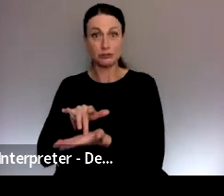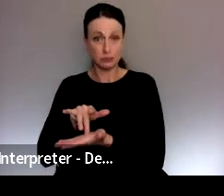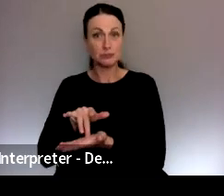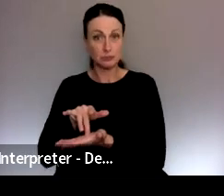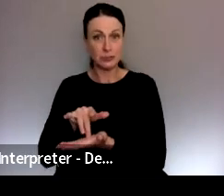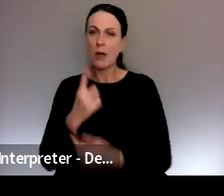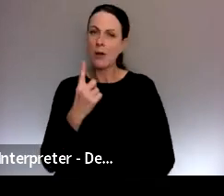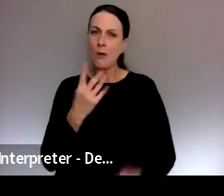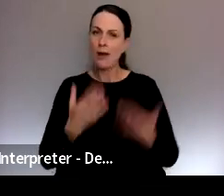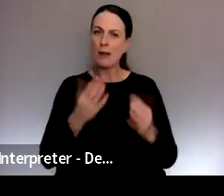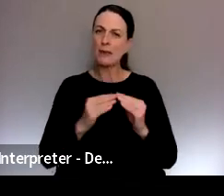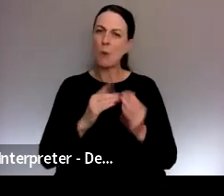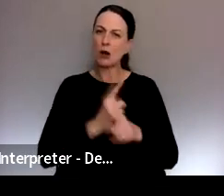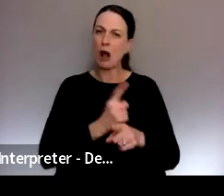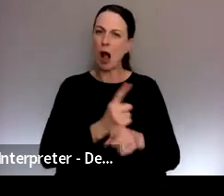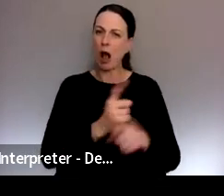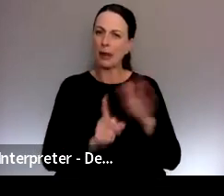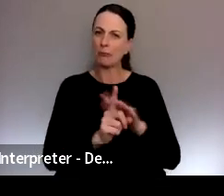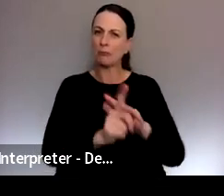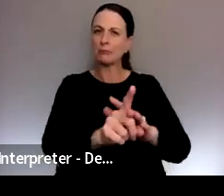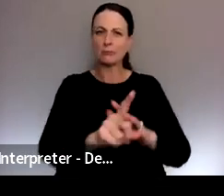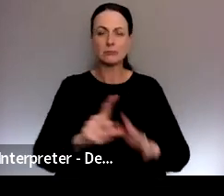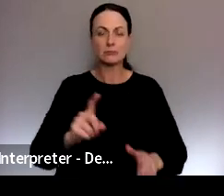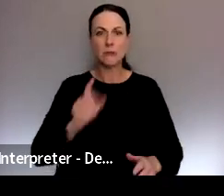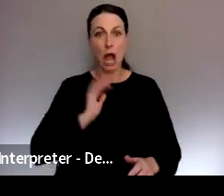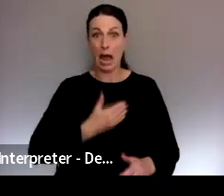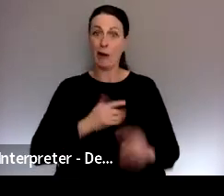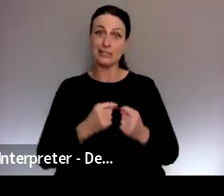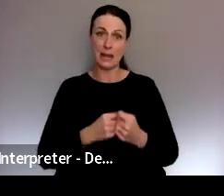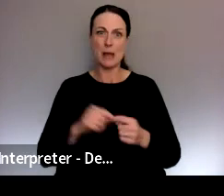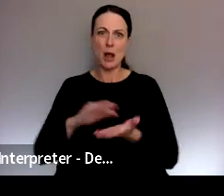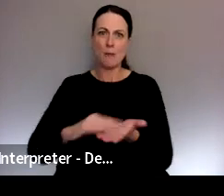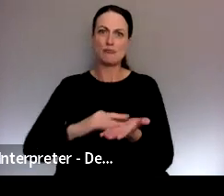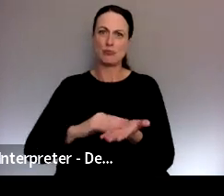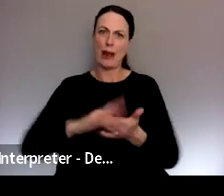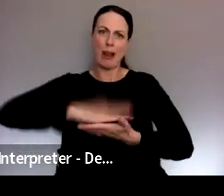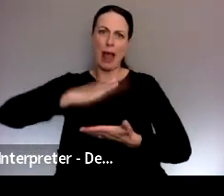One that is probably more common, and certainly common in our team is a Braille laptop,